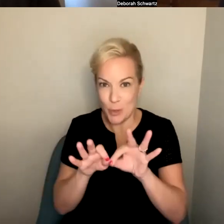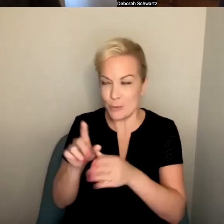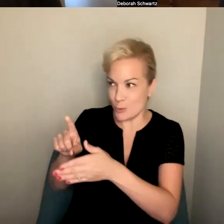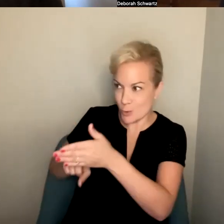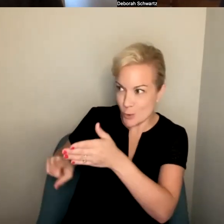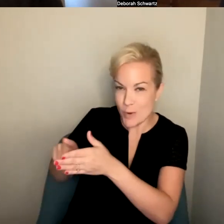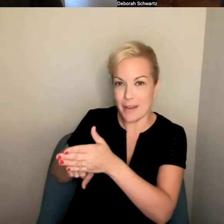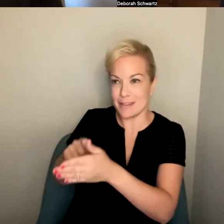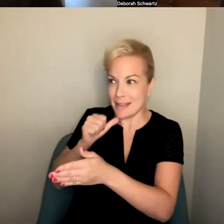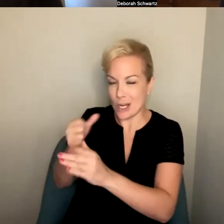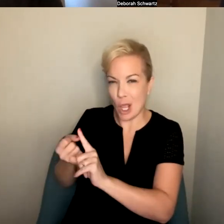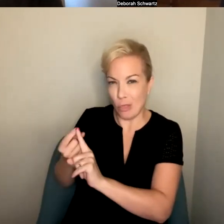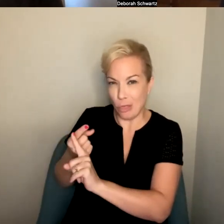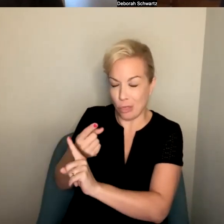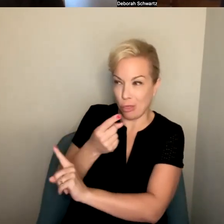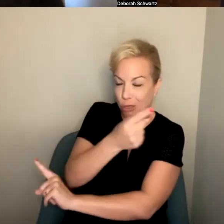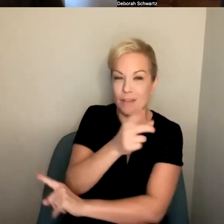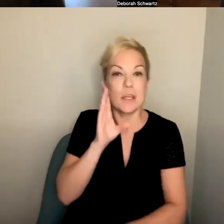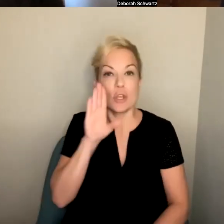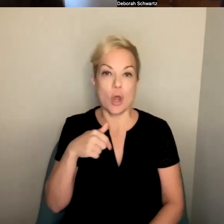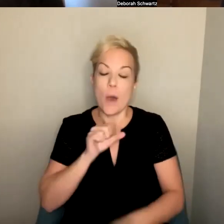visit the archives like I've worked with the published works but now I want to go back and